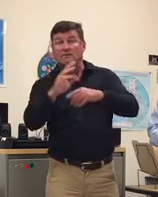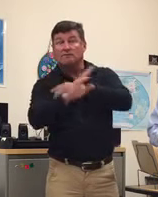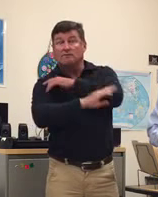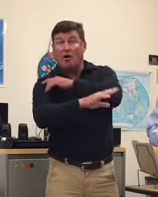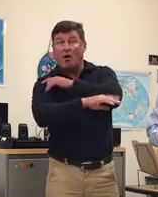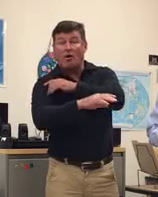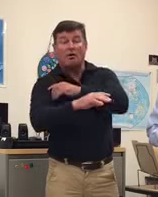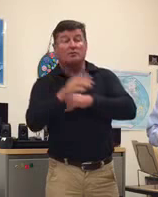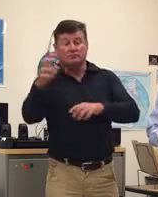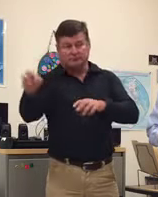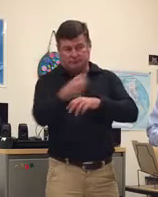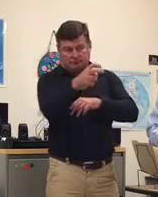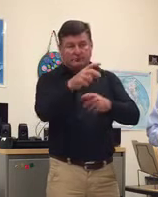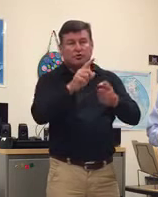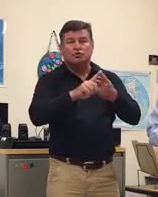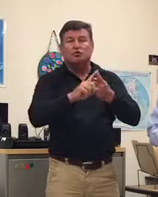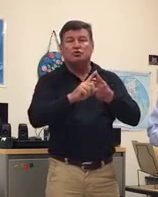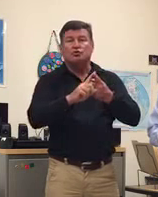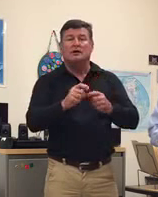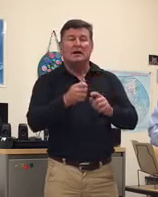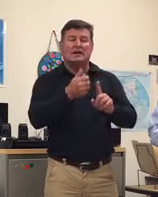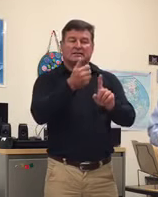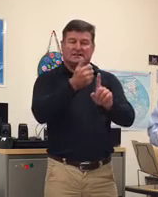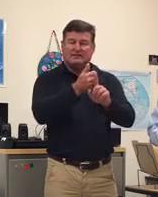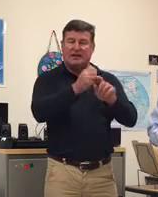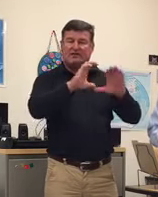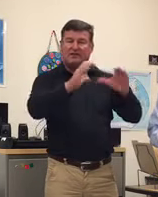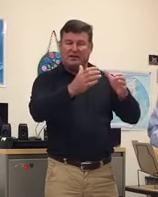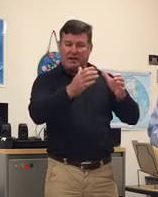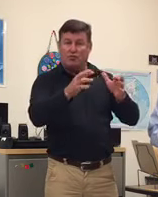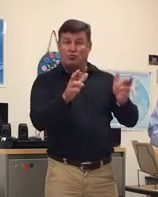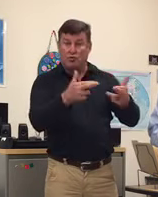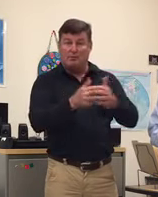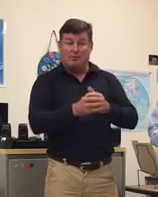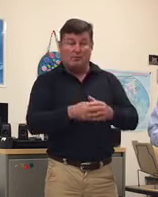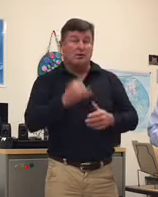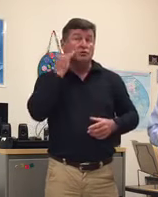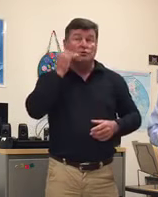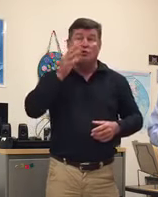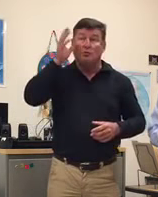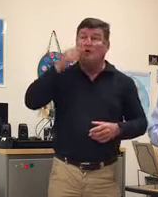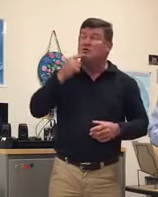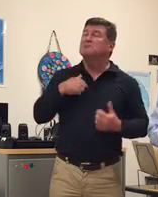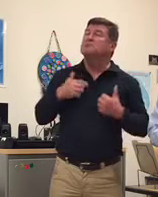in the fall, will be in a self contained classroom. If that occurs, and the parent decides for the